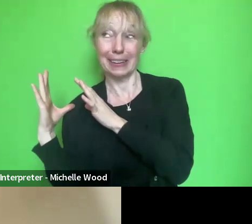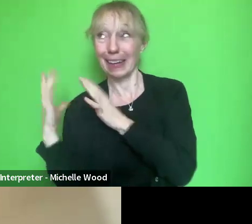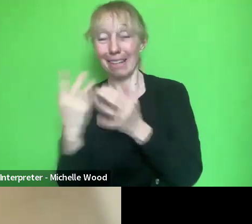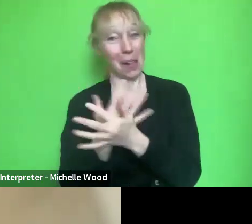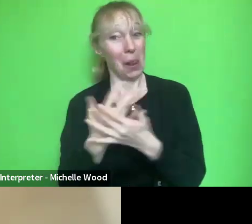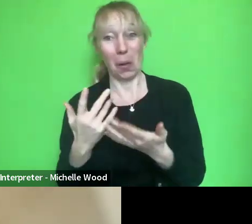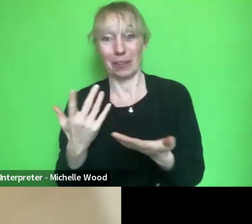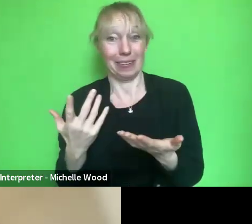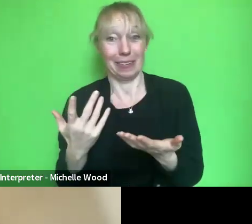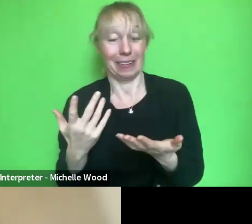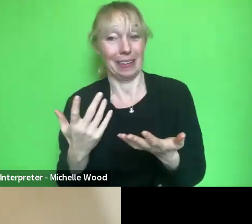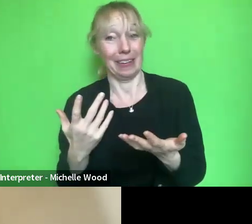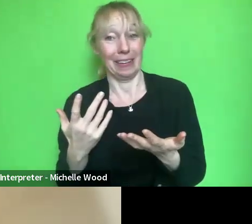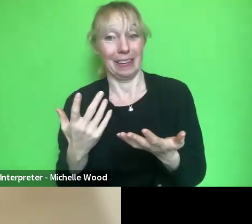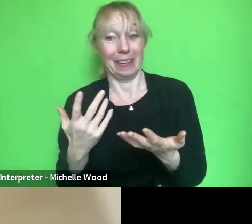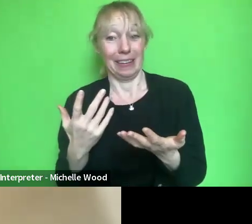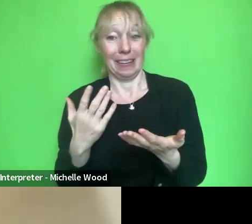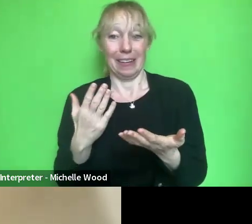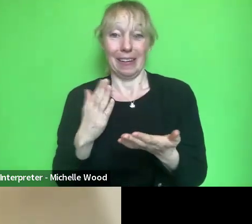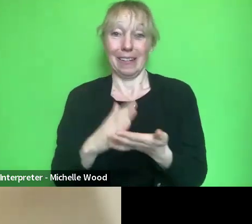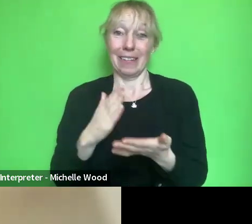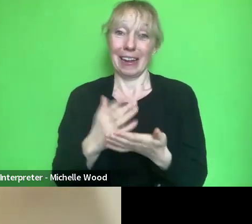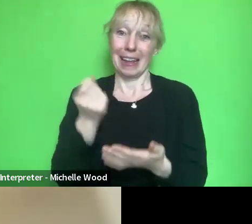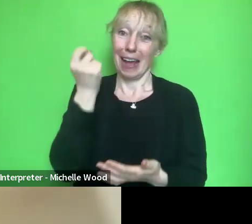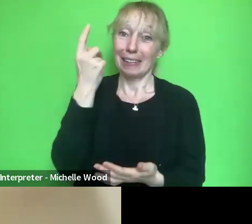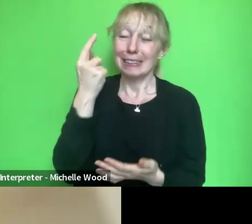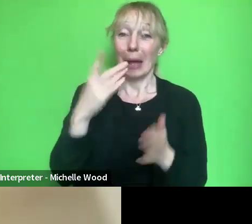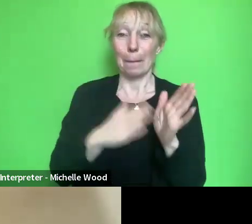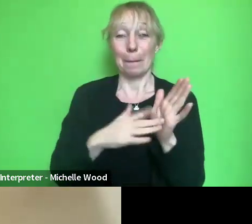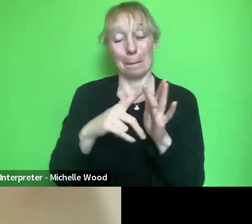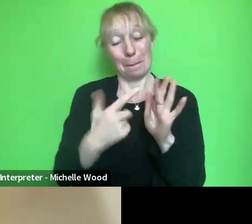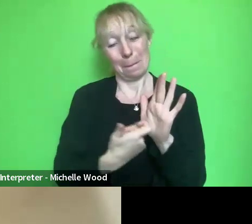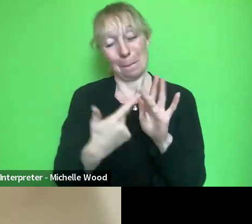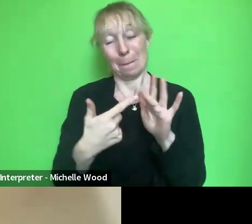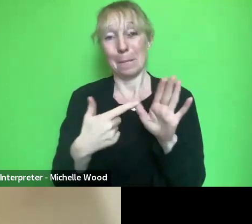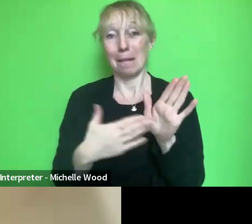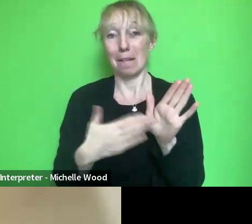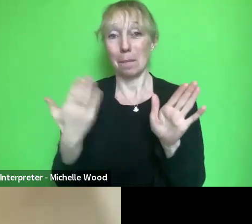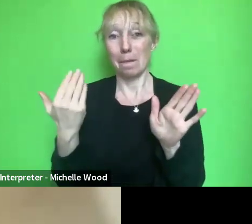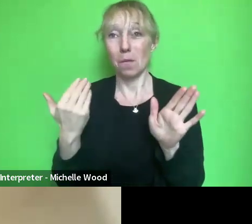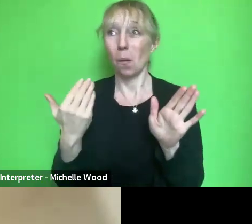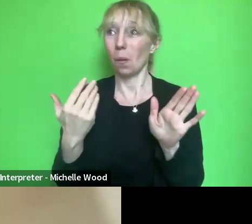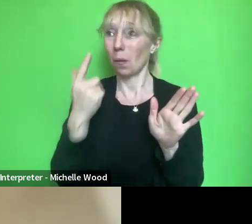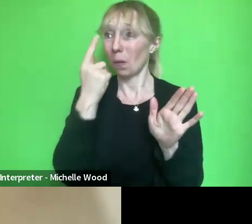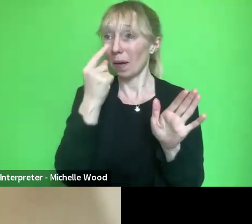I really did resonate with Miriam's comment about it, it can often be quite a tiring